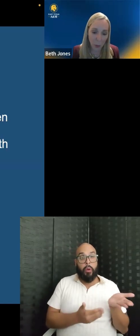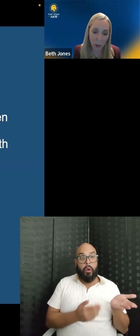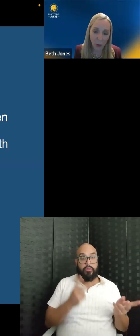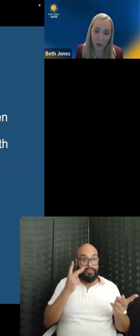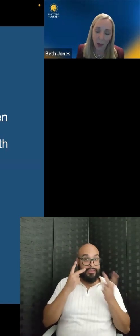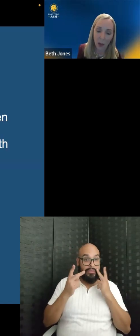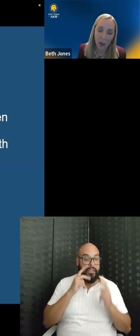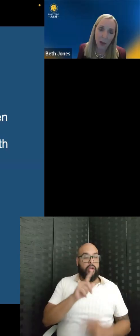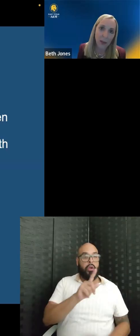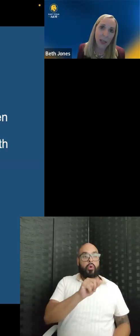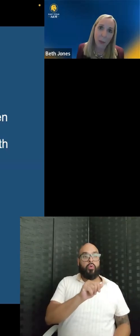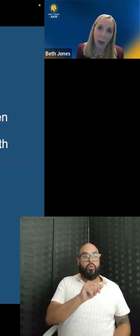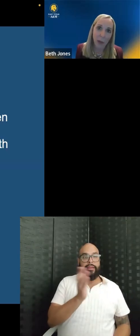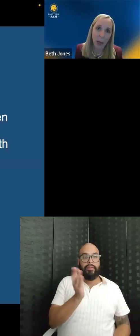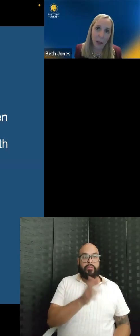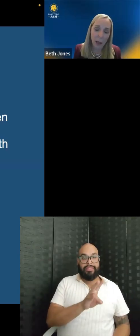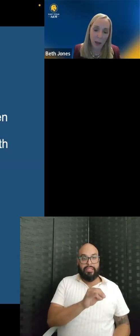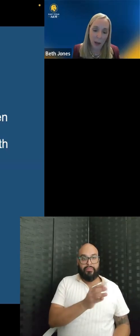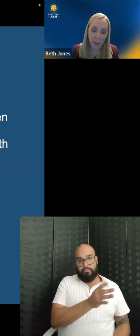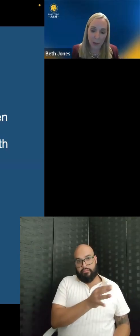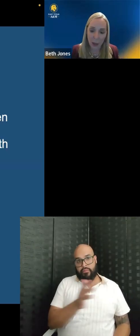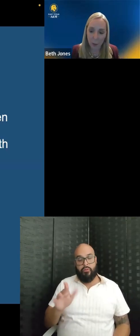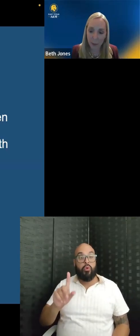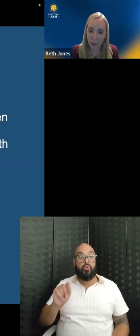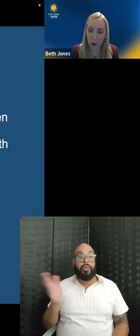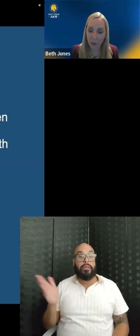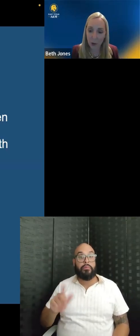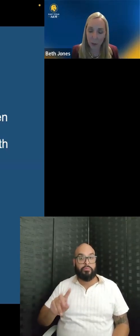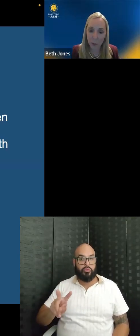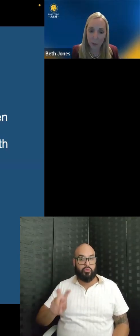So when you think about that, it may be hard for you to